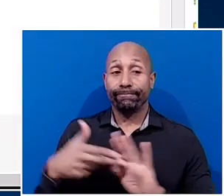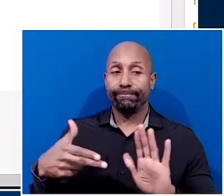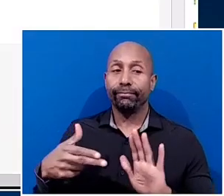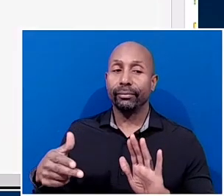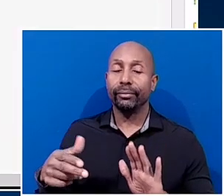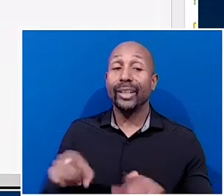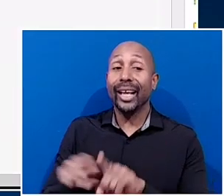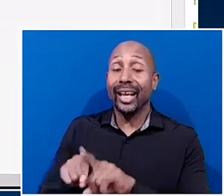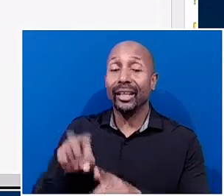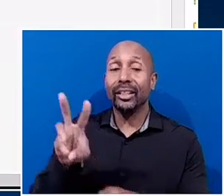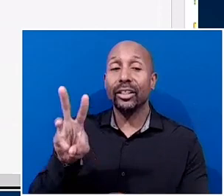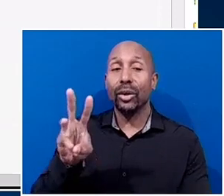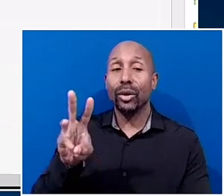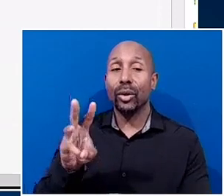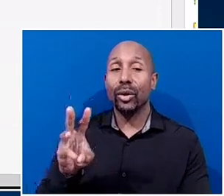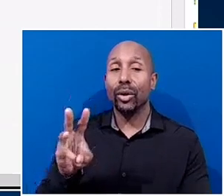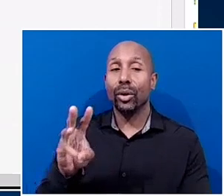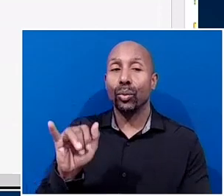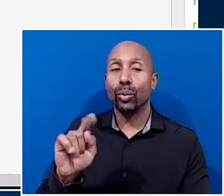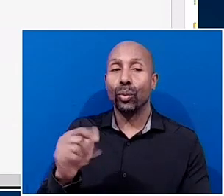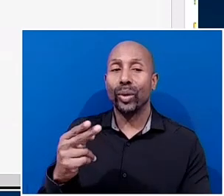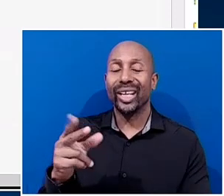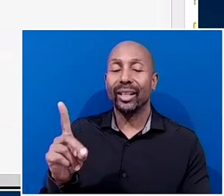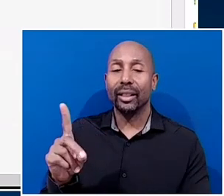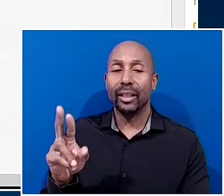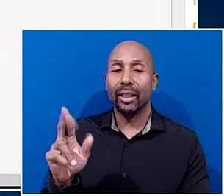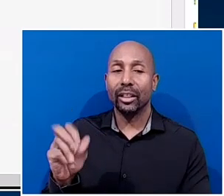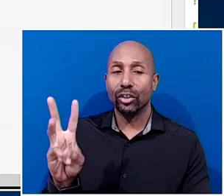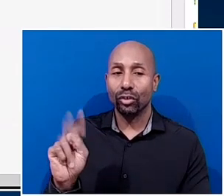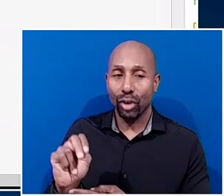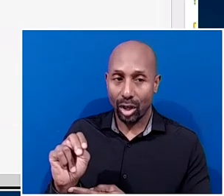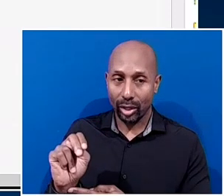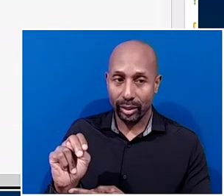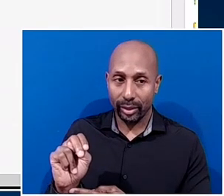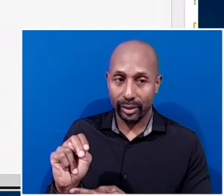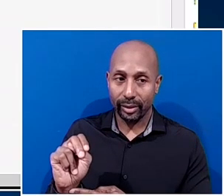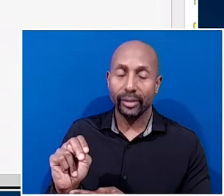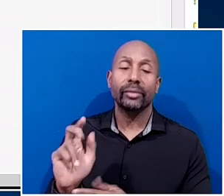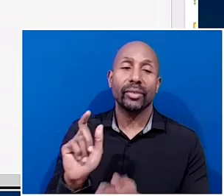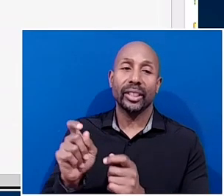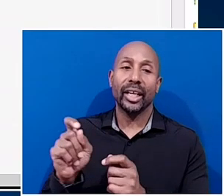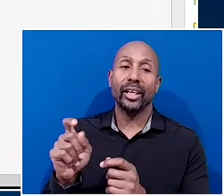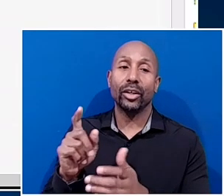Vanessa? So if everyone recalls, previously, the Department had proposed to